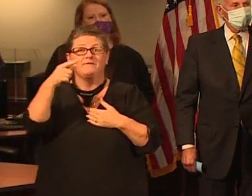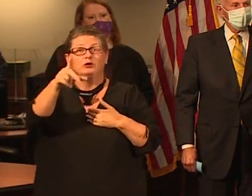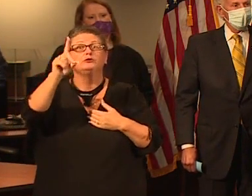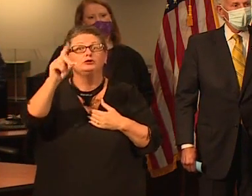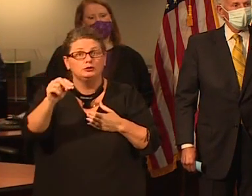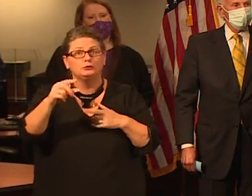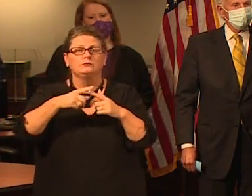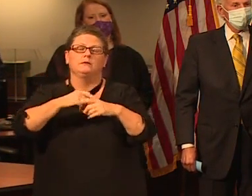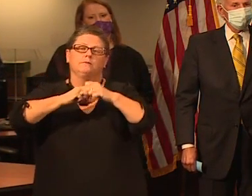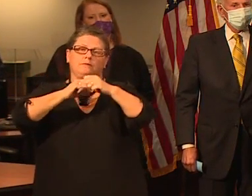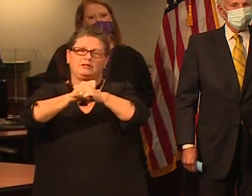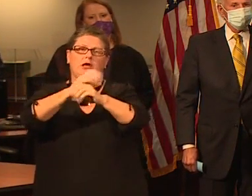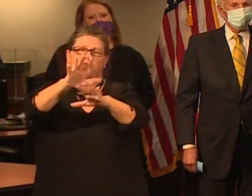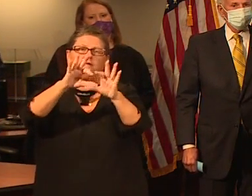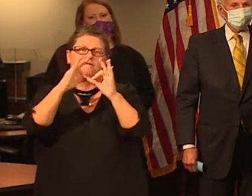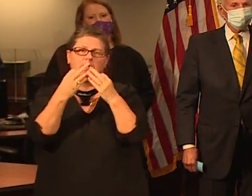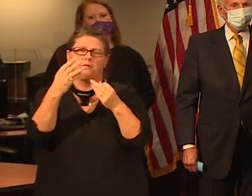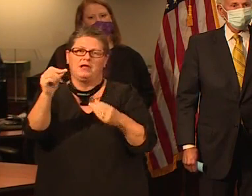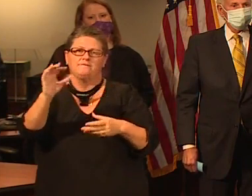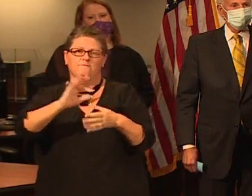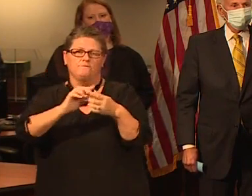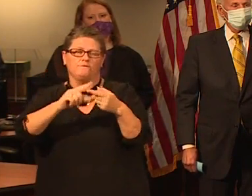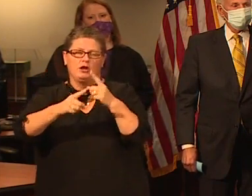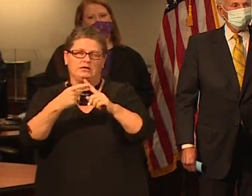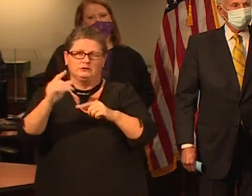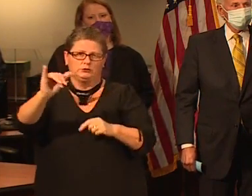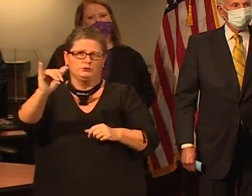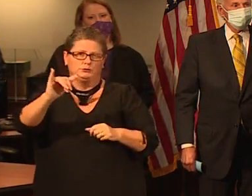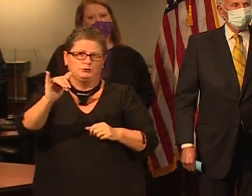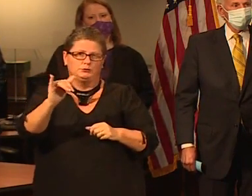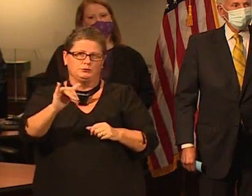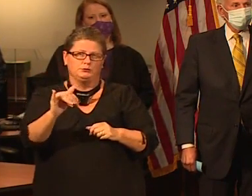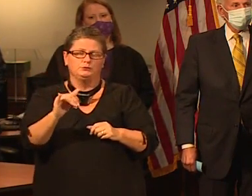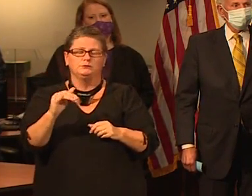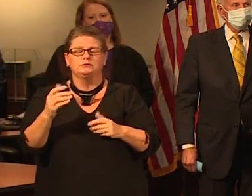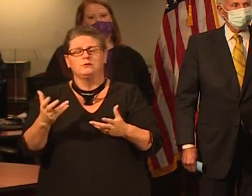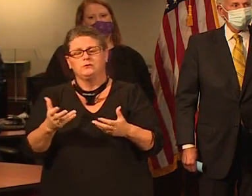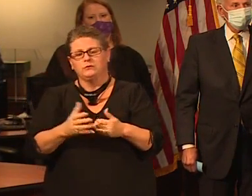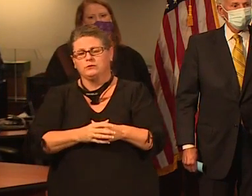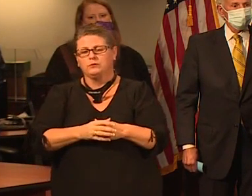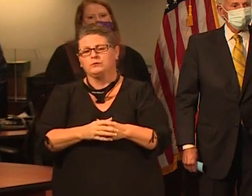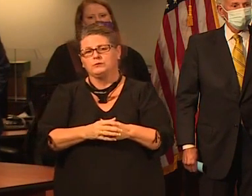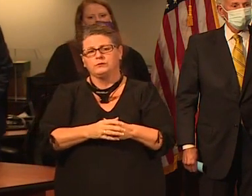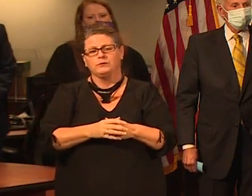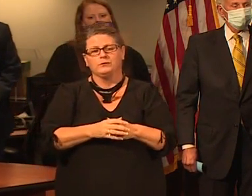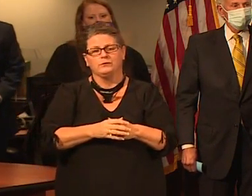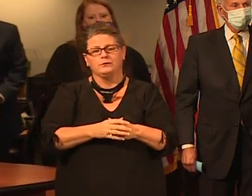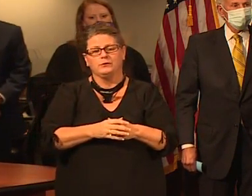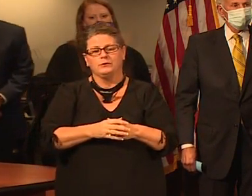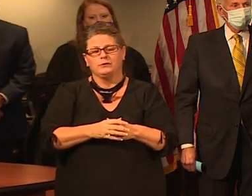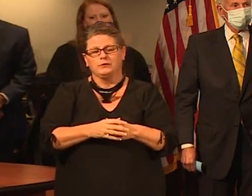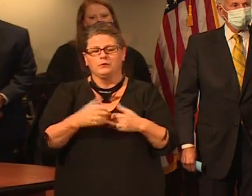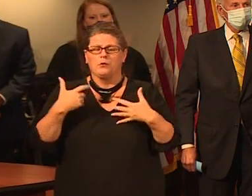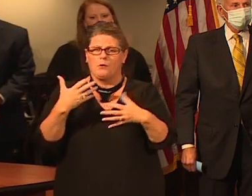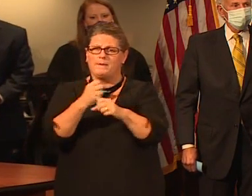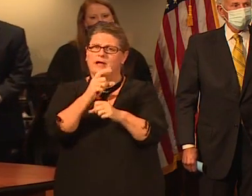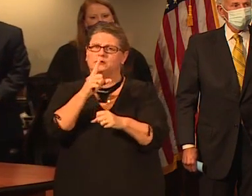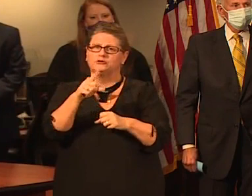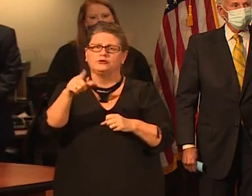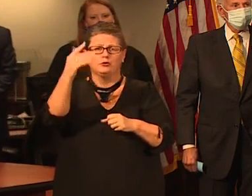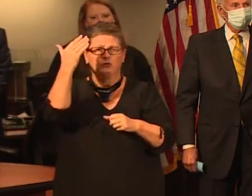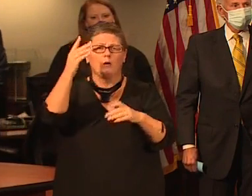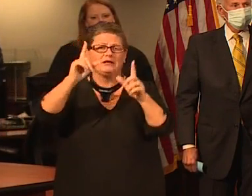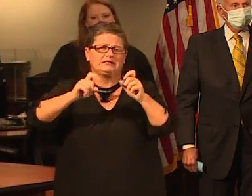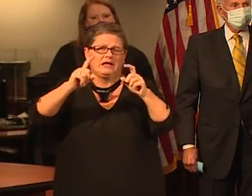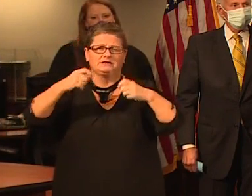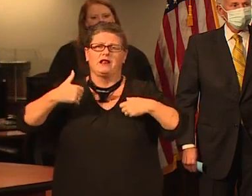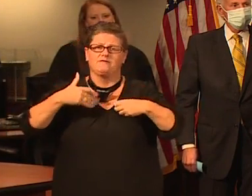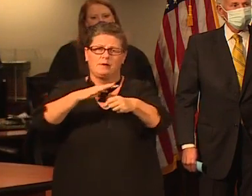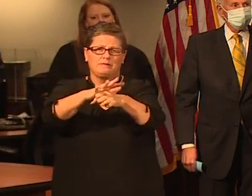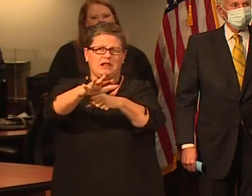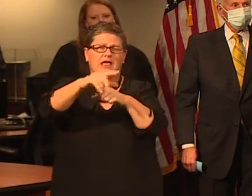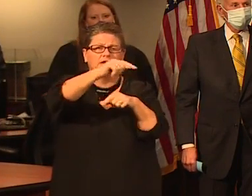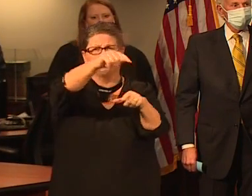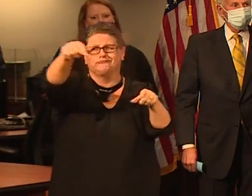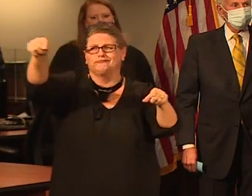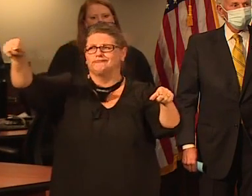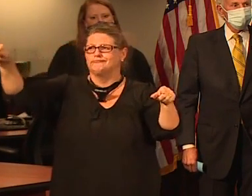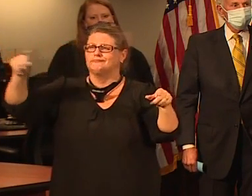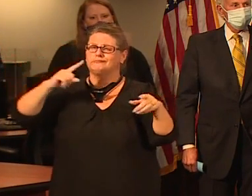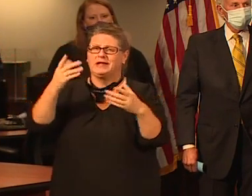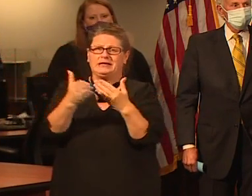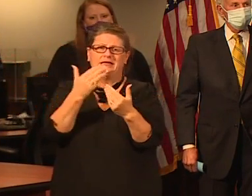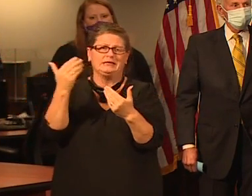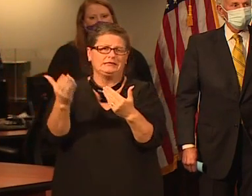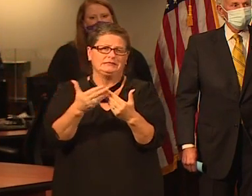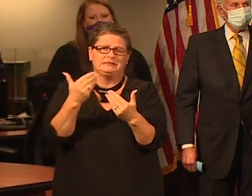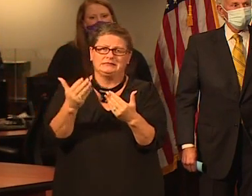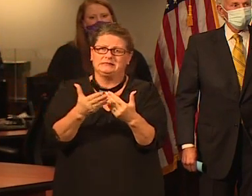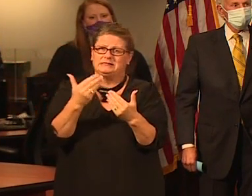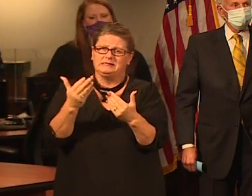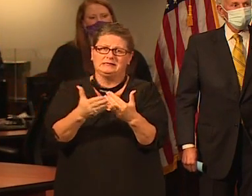END THAT STEPS TO PROTECT THEMSELVES AND PUSH WITH THEIR FAMILY AND FRIENDS, AND SO, AND SO YOU KNOW, WE ARE MAKE TESTING WILDLY AVAILABLE, IT IS LIKE THE